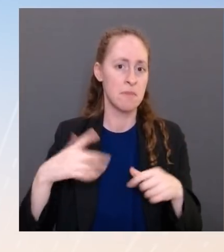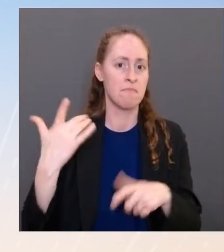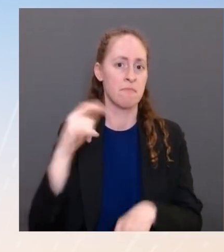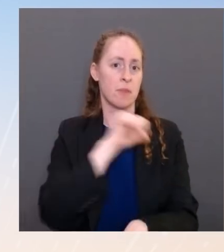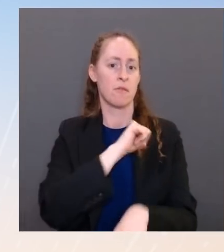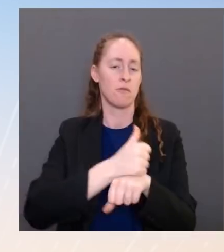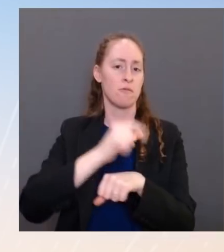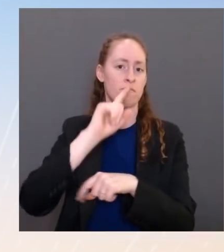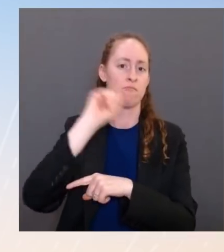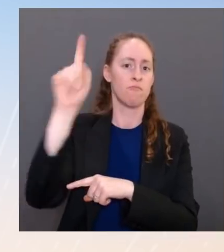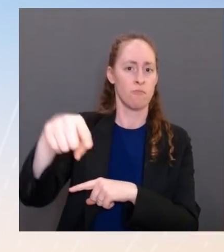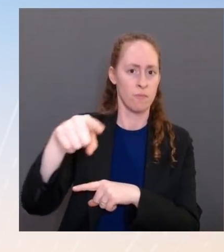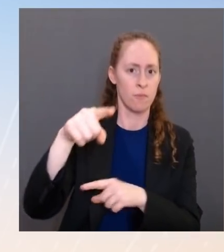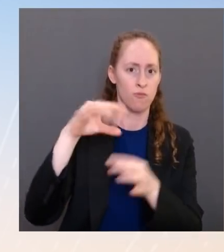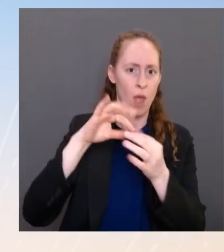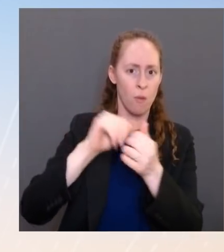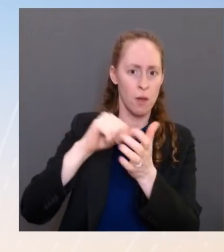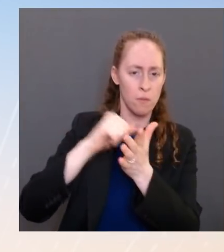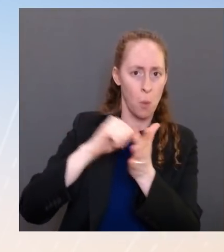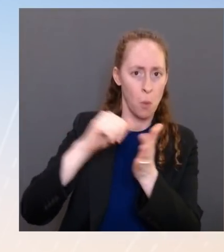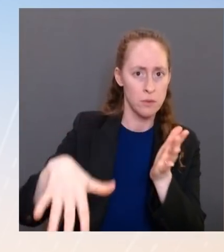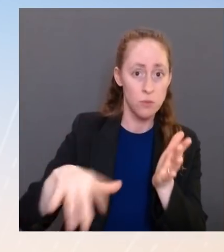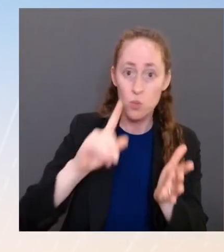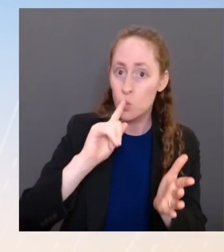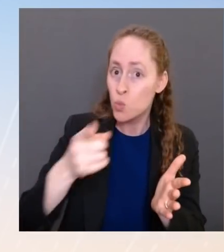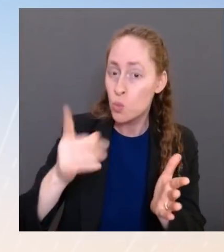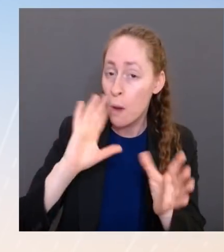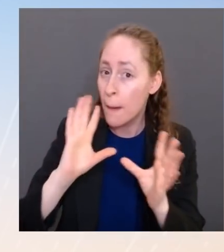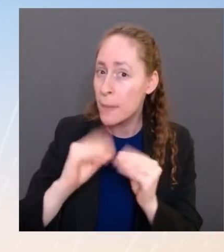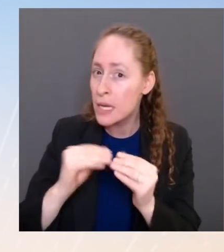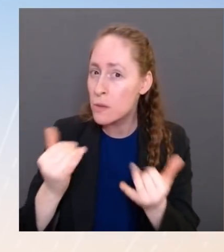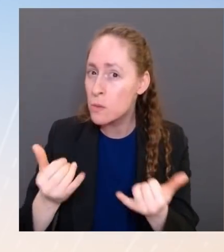Ms. Psaki: Well, I would say that one of the steps we've said we've been taking all along